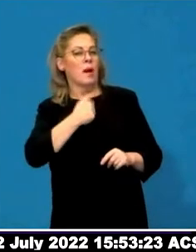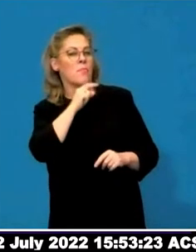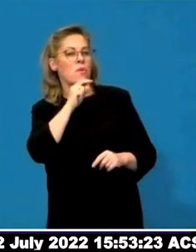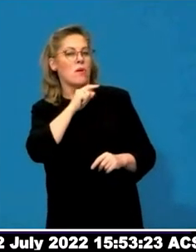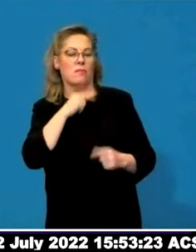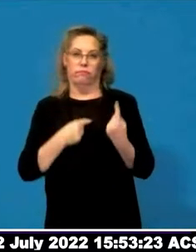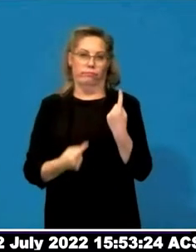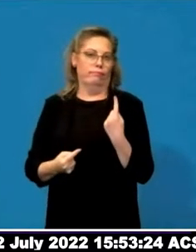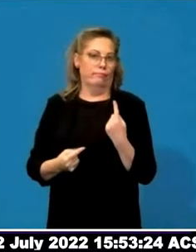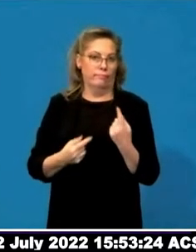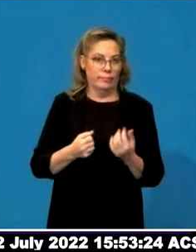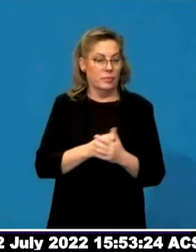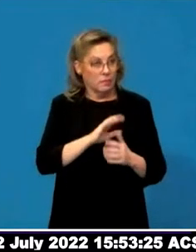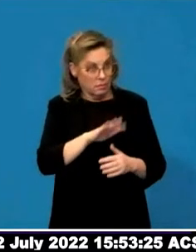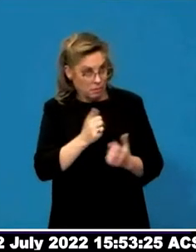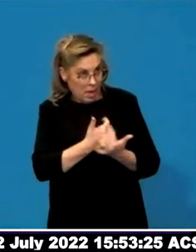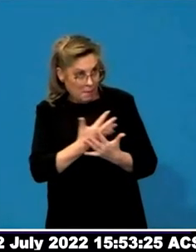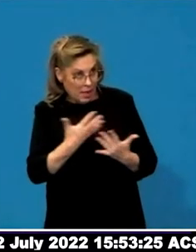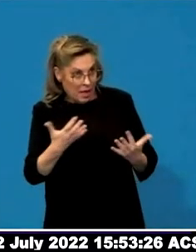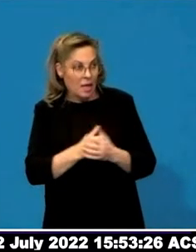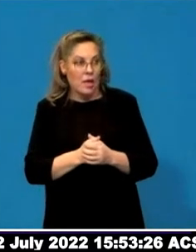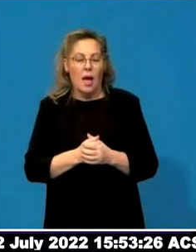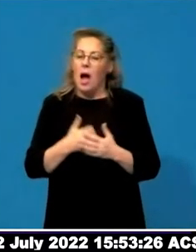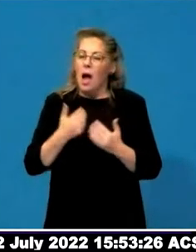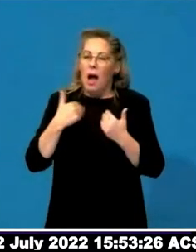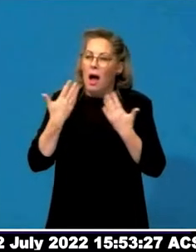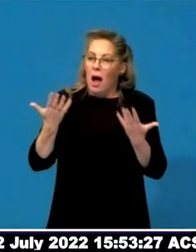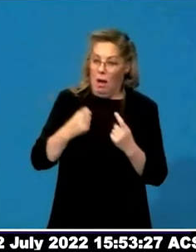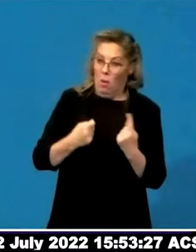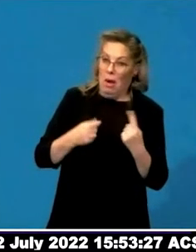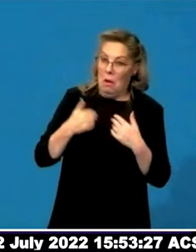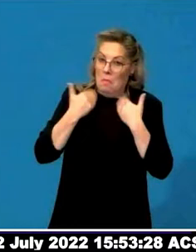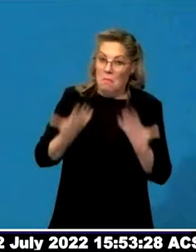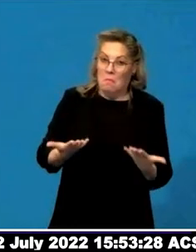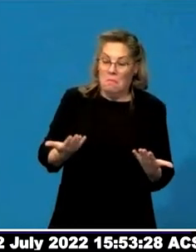So how many of them? I'm not too sure. Okay.